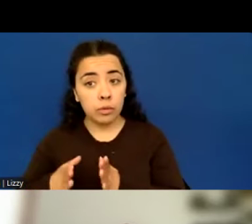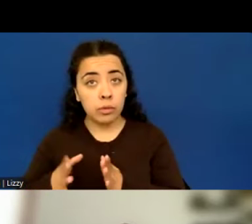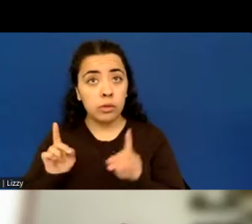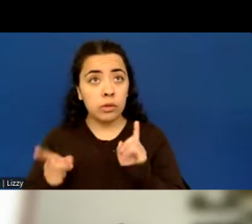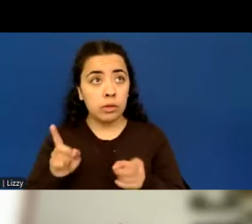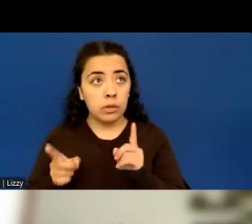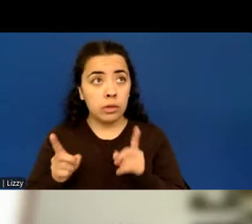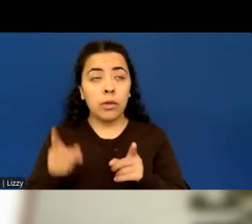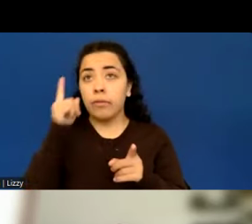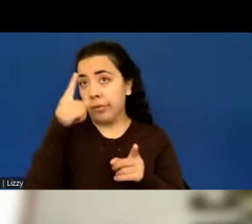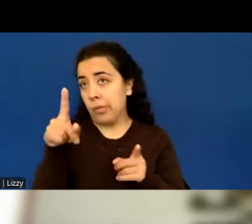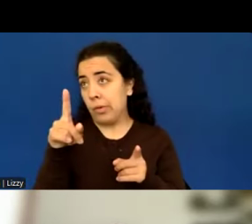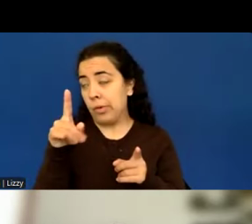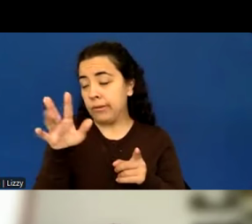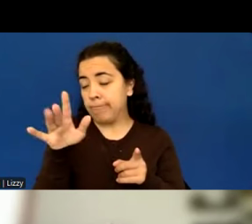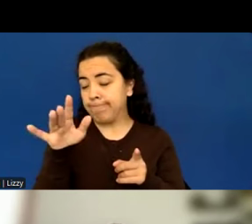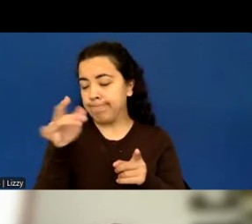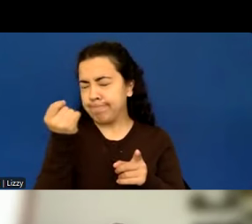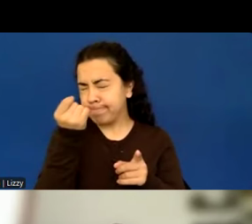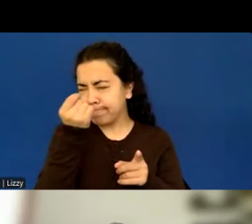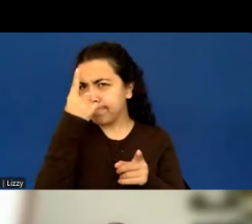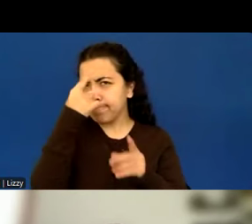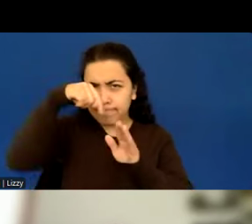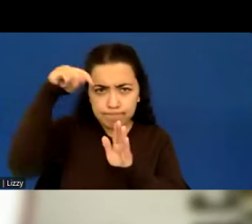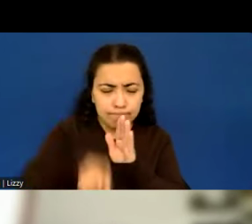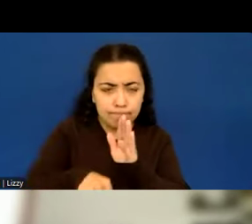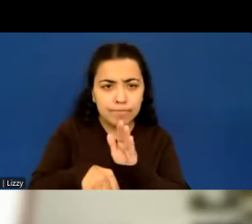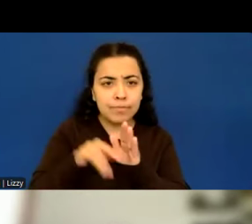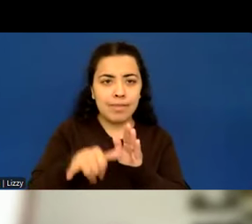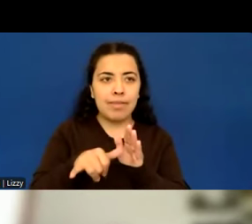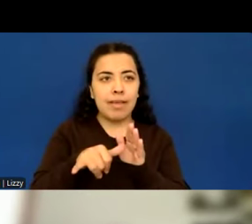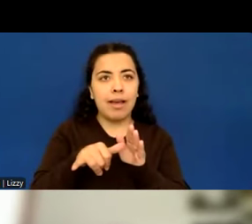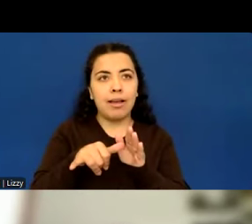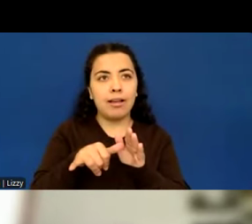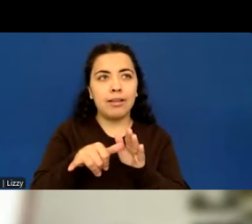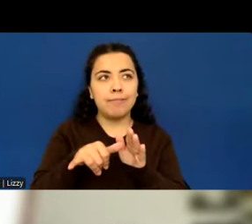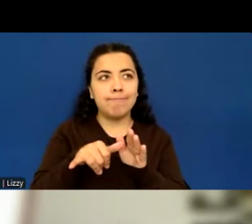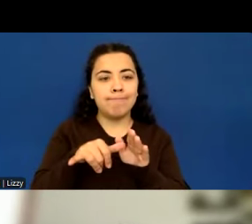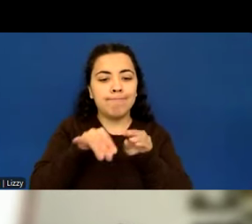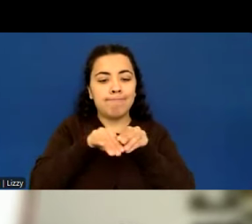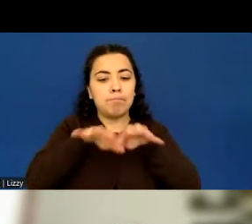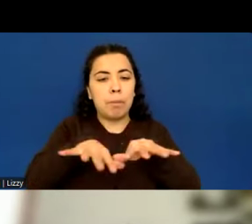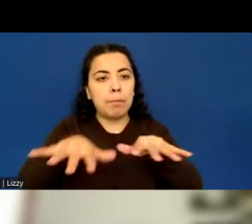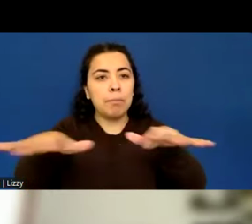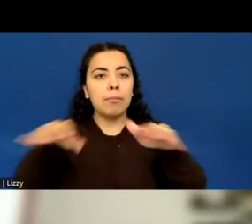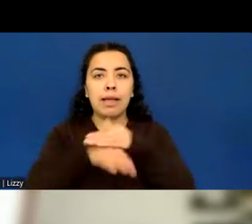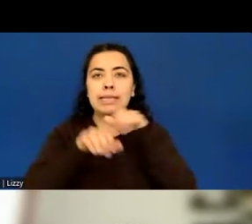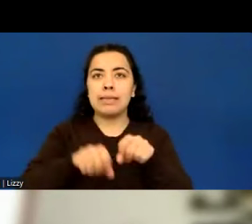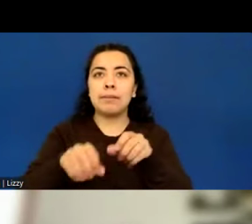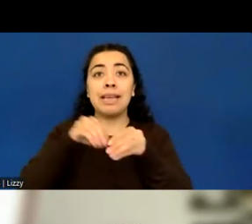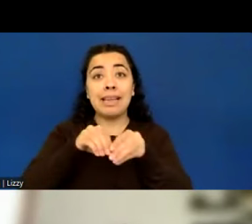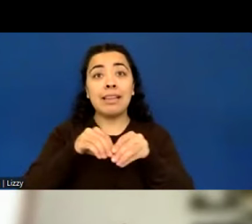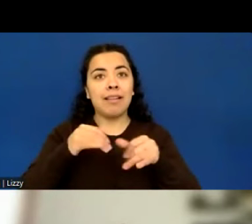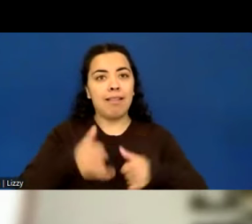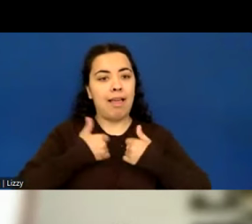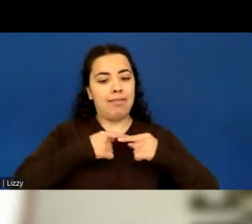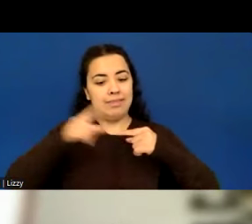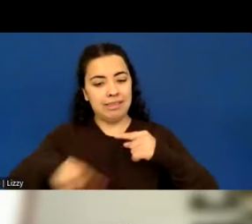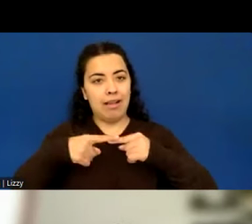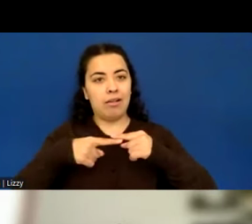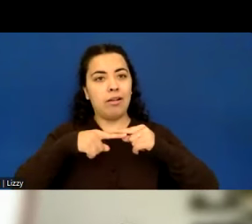to understand the economy of accessibility within a lifecycle, it is quite crucial understanding